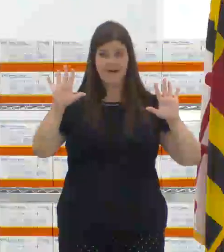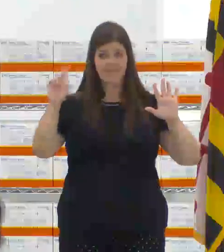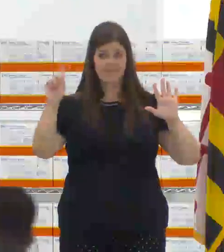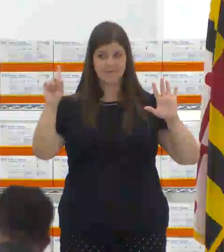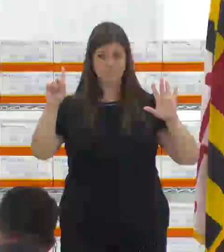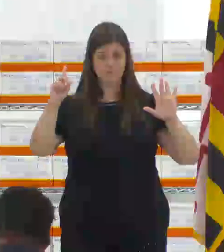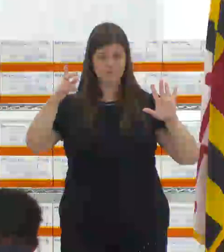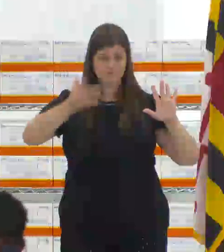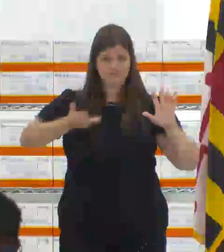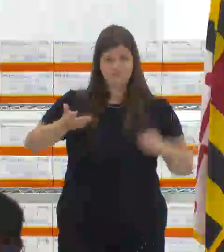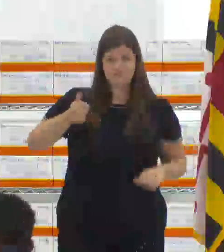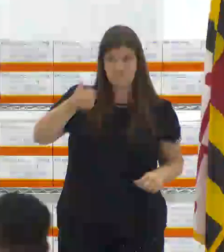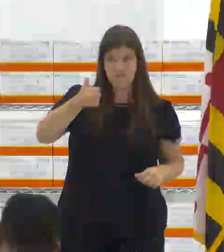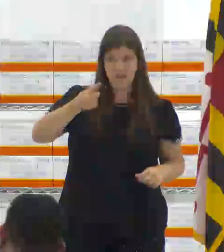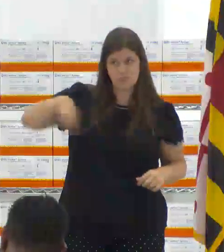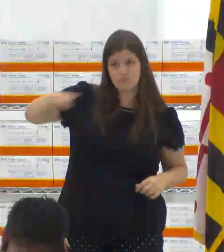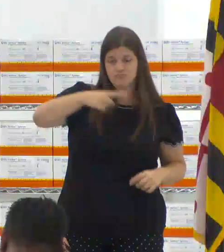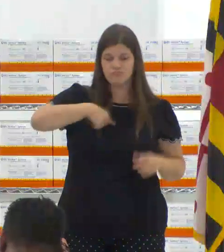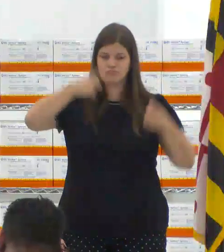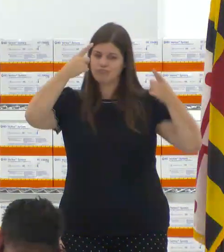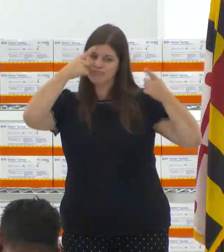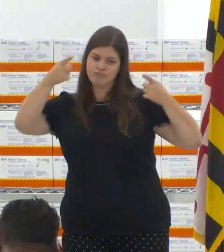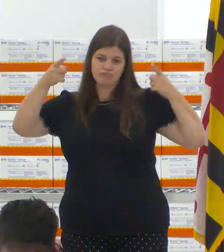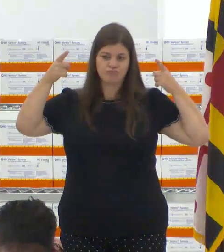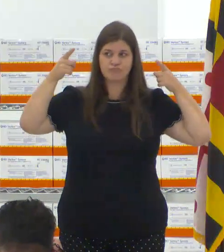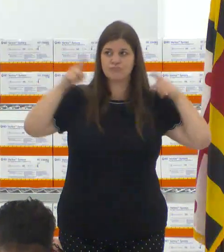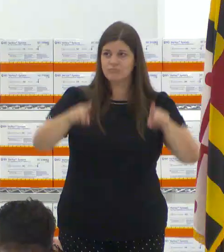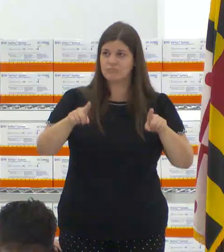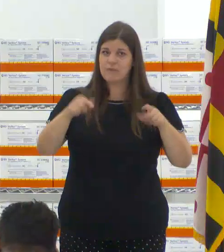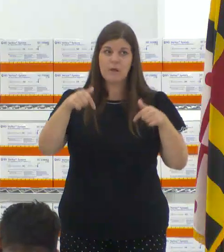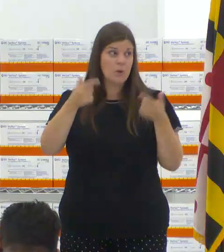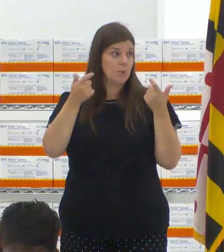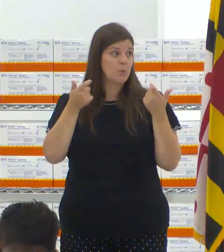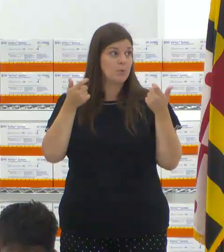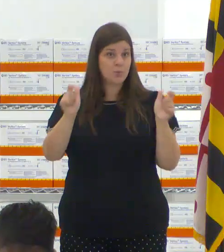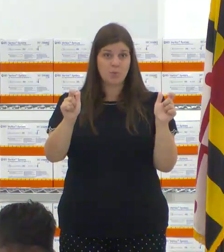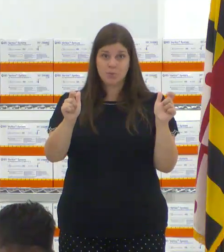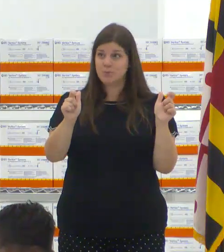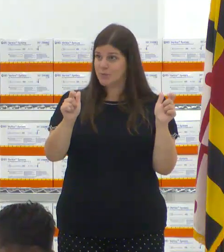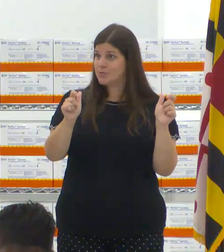with the Rockefeller Foundation perhaps we could put together a compact with other states.